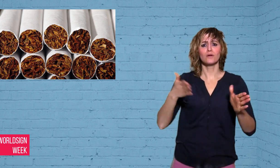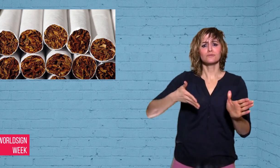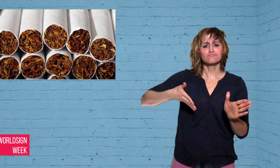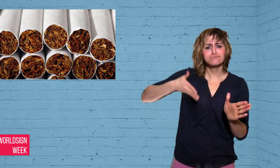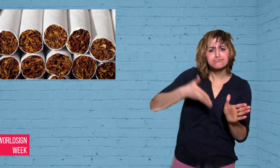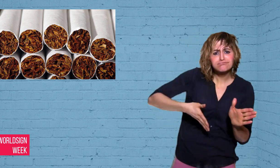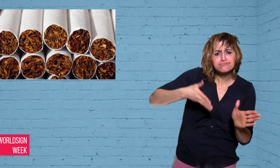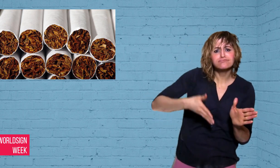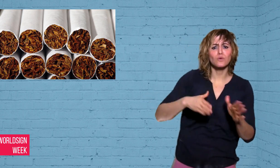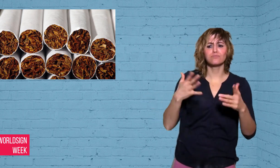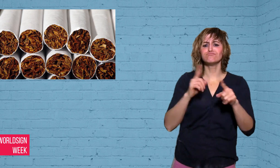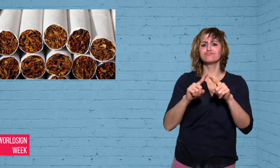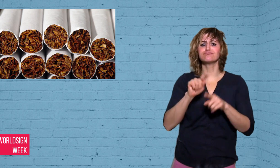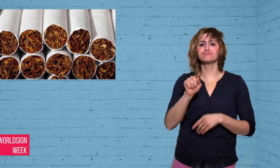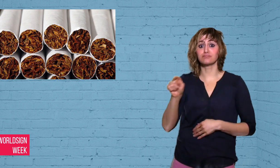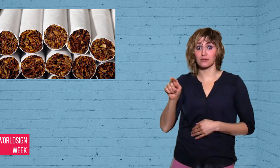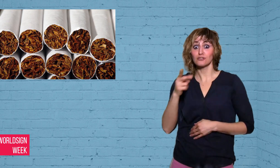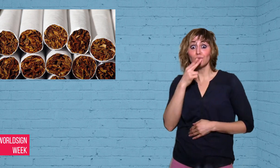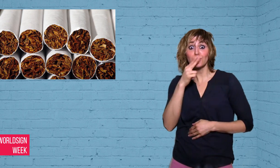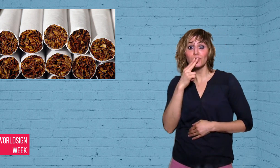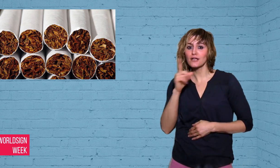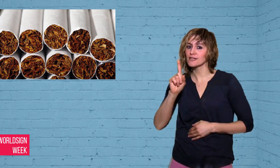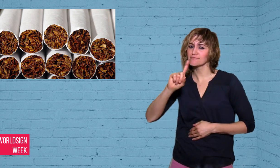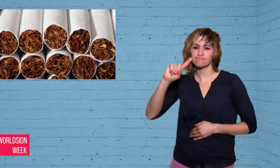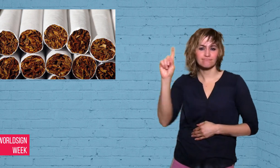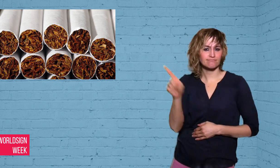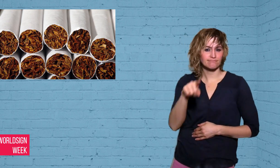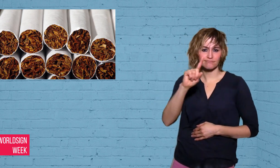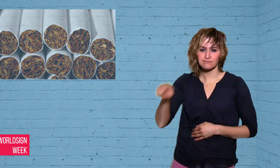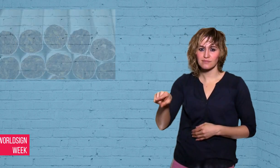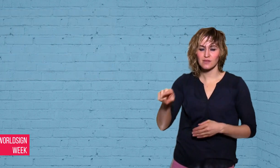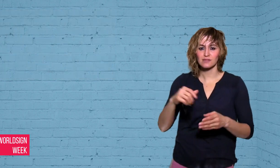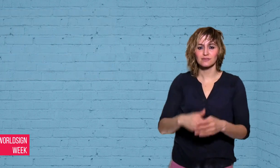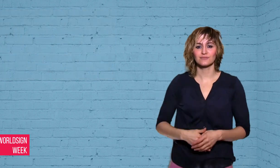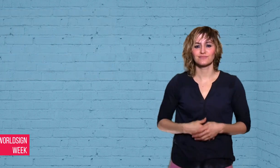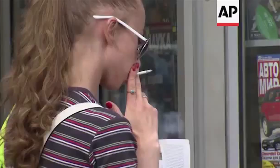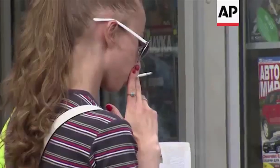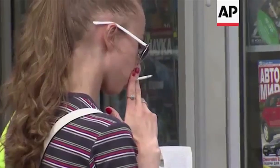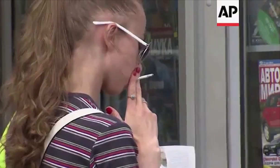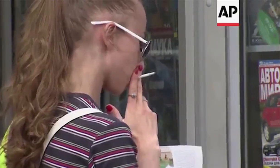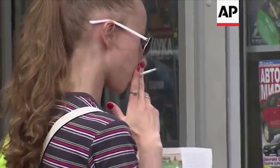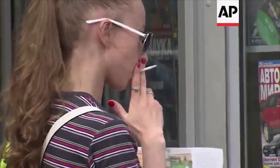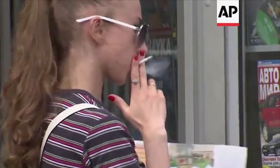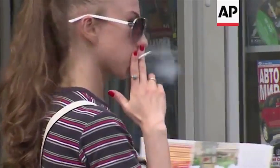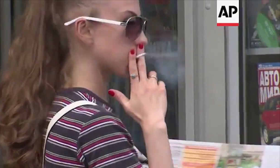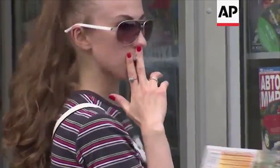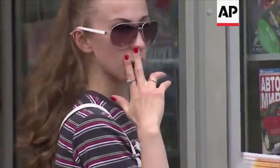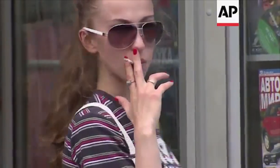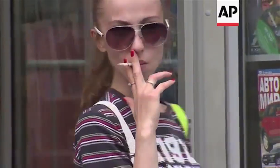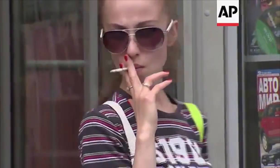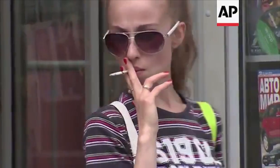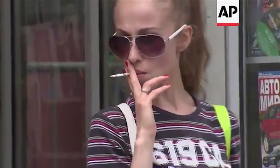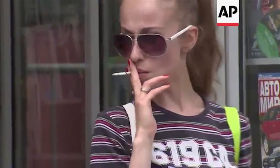transportation is already outlawed.